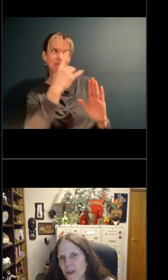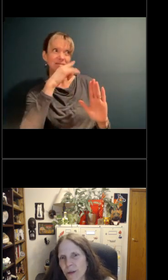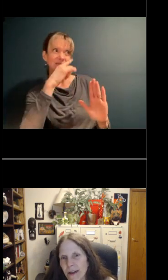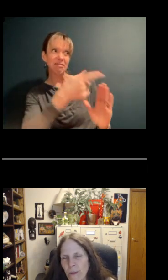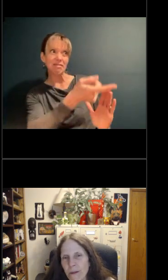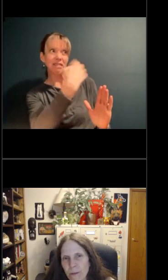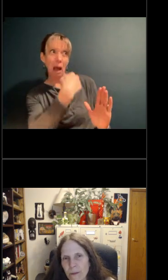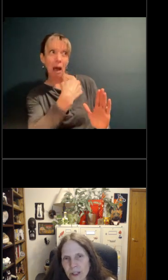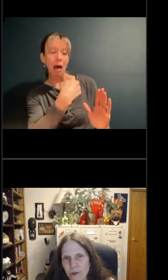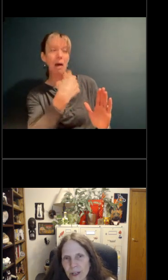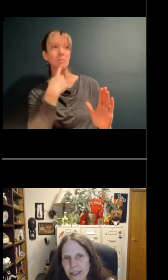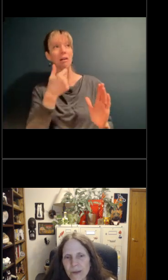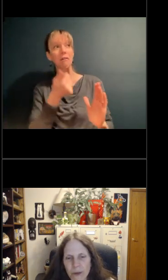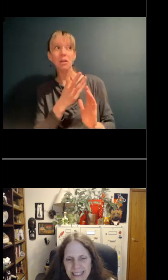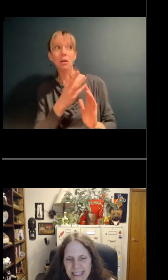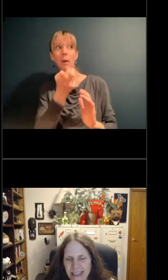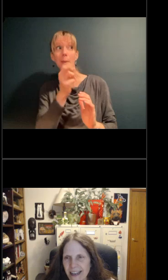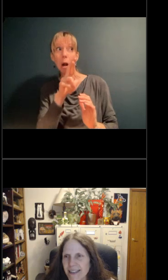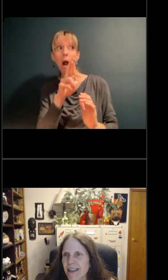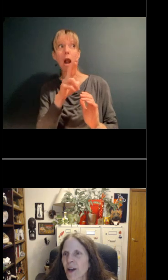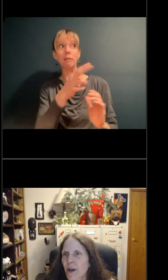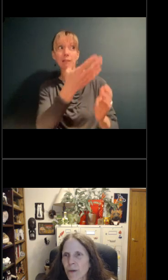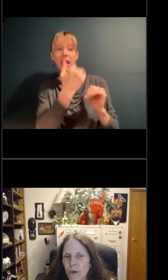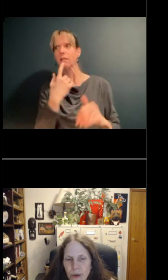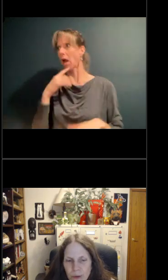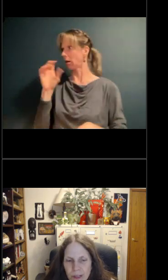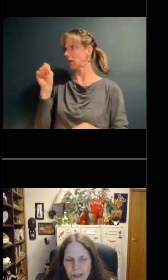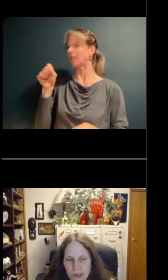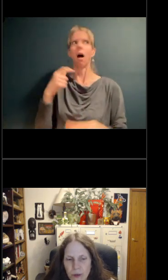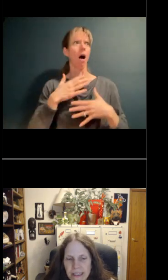and do a couple of webinars for us. When he said yes, we were thrilled.